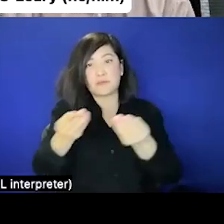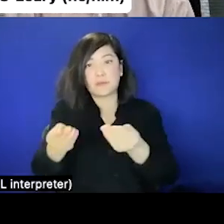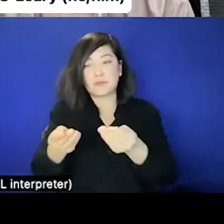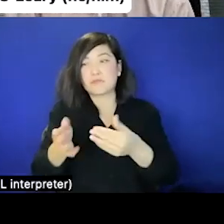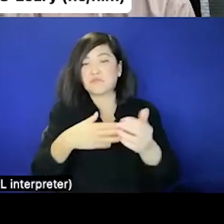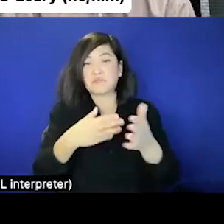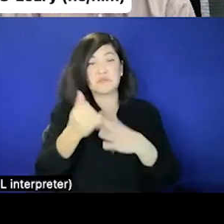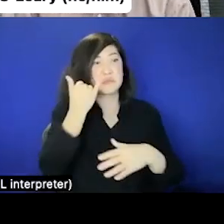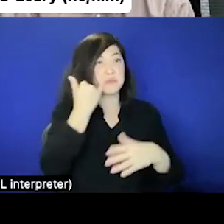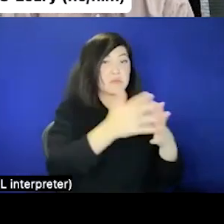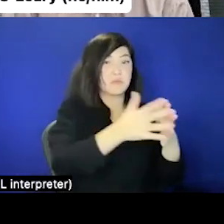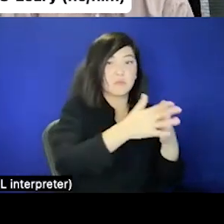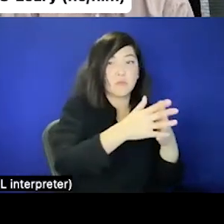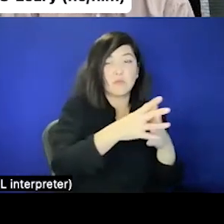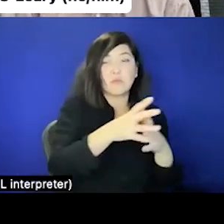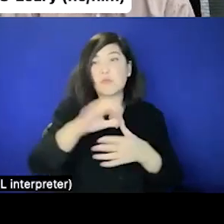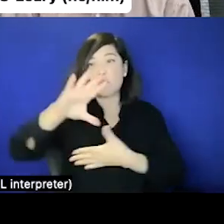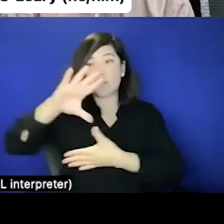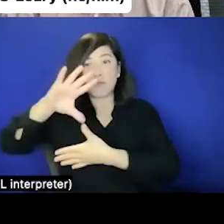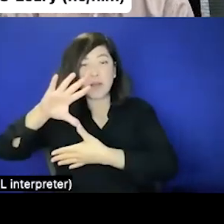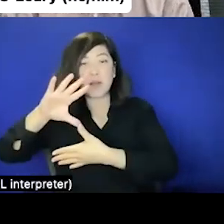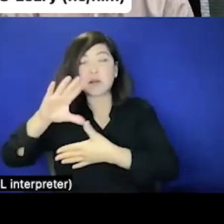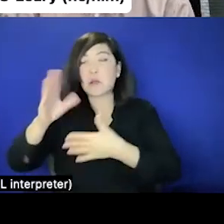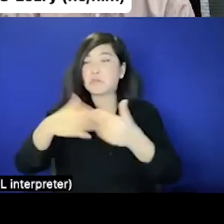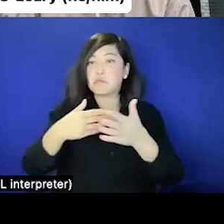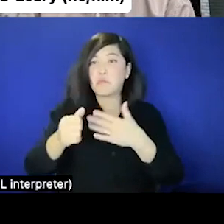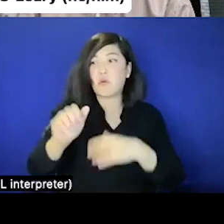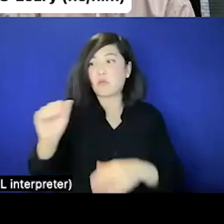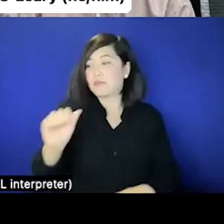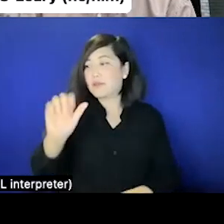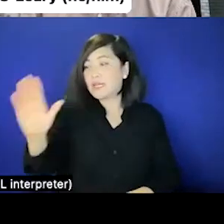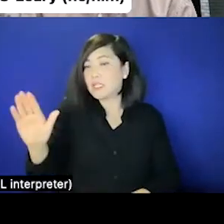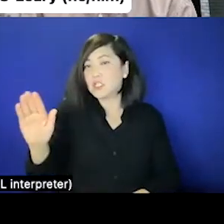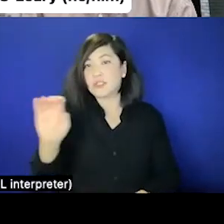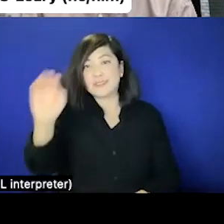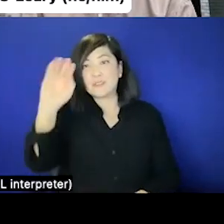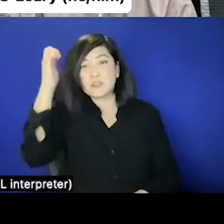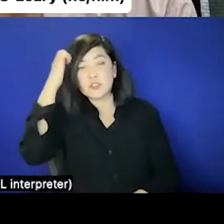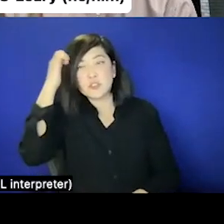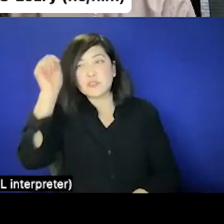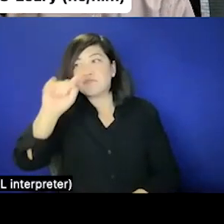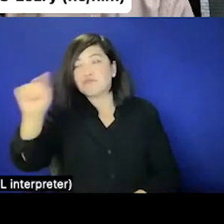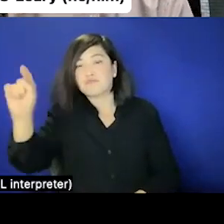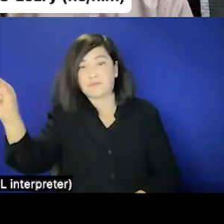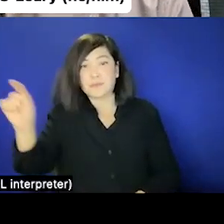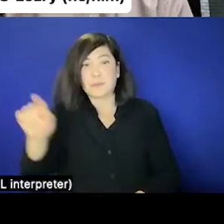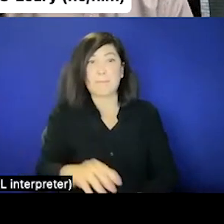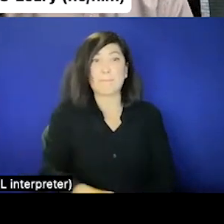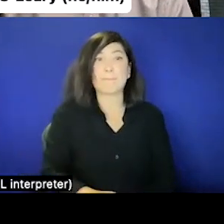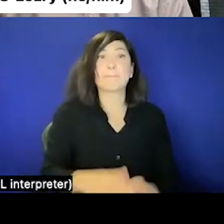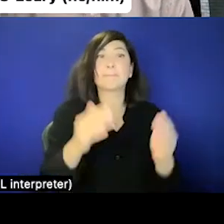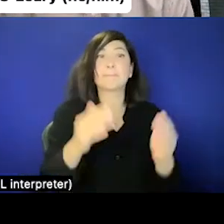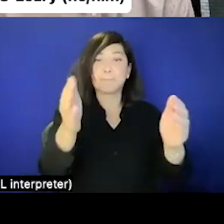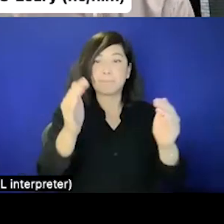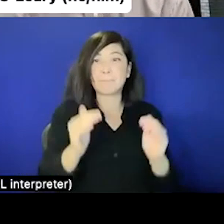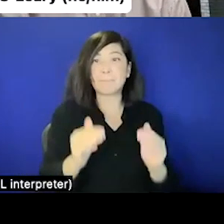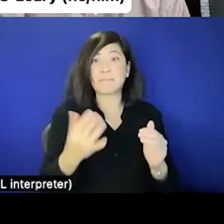or further field, Asia, Eastern Europe, etc. And then go through each one of these in turn,